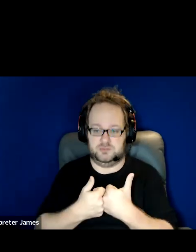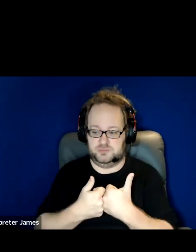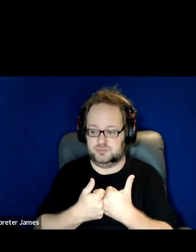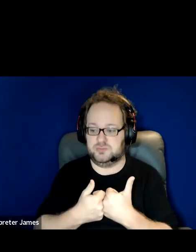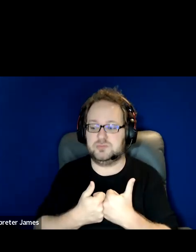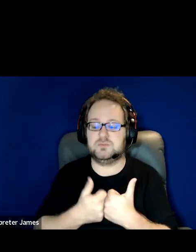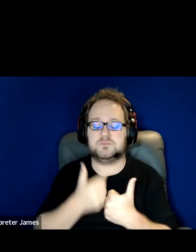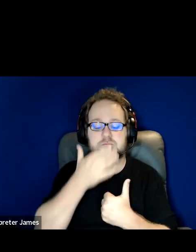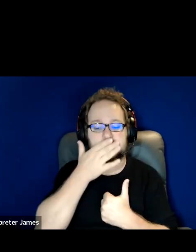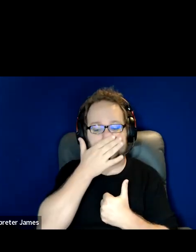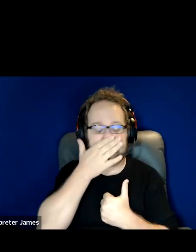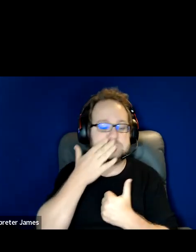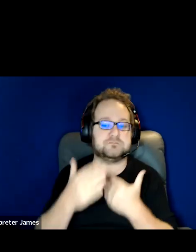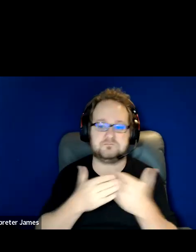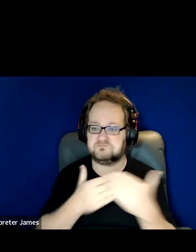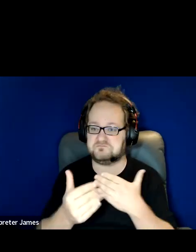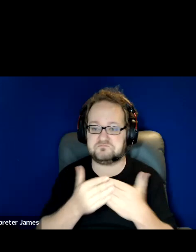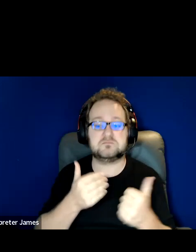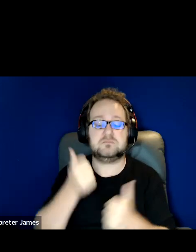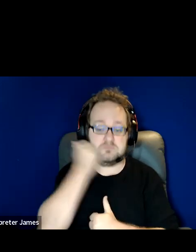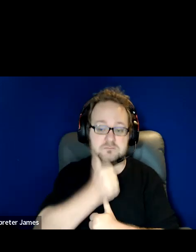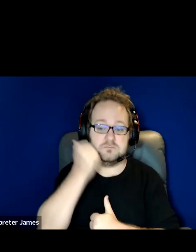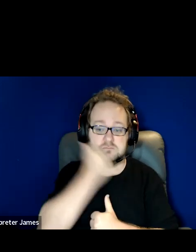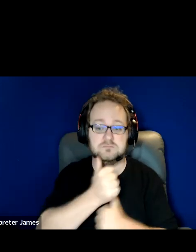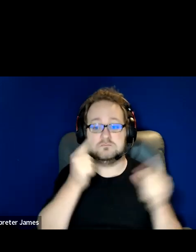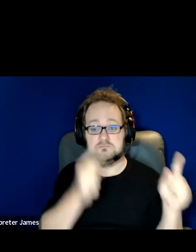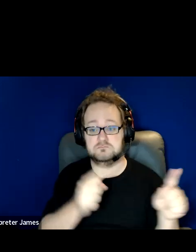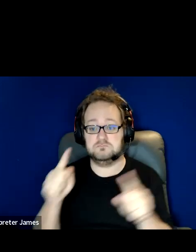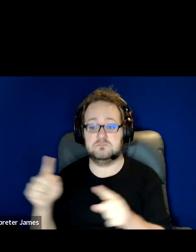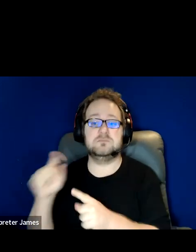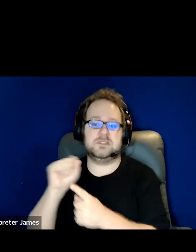However, every single day that passes, the situation gets better.